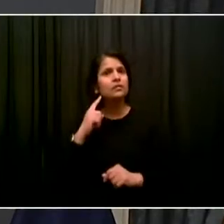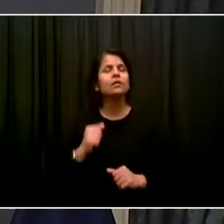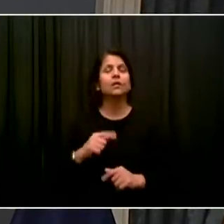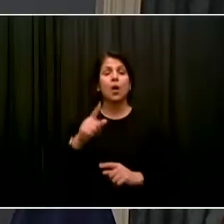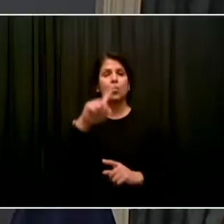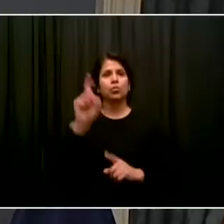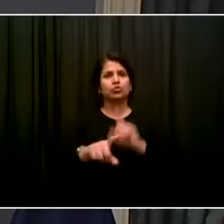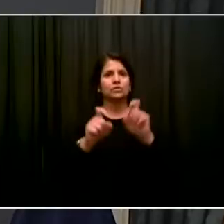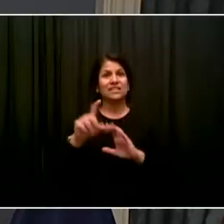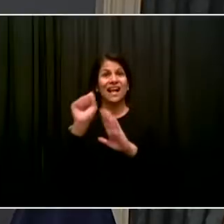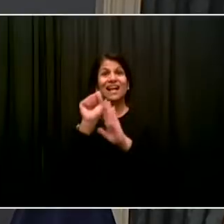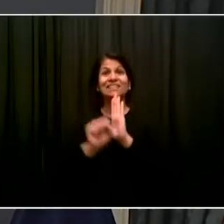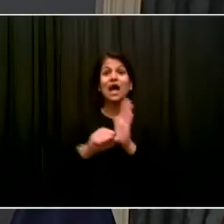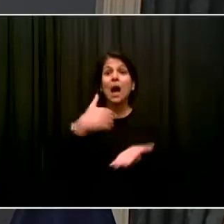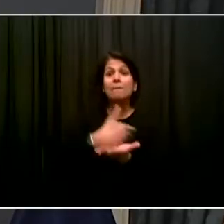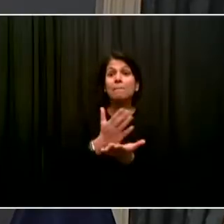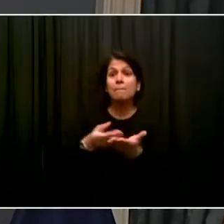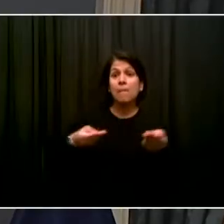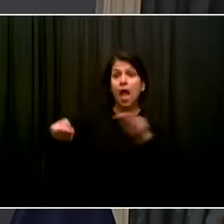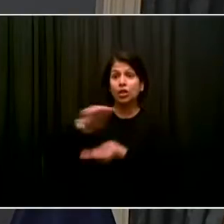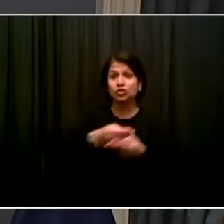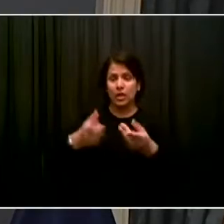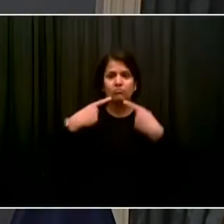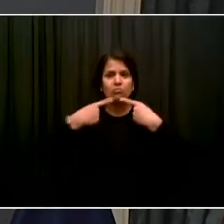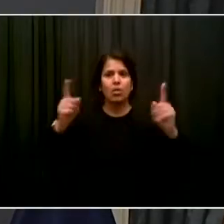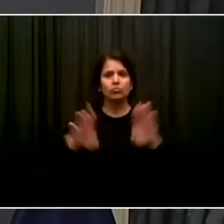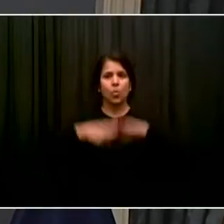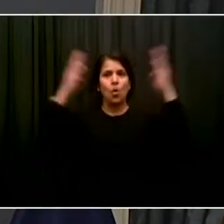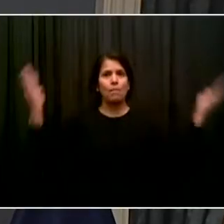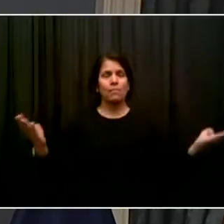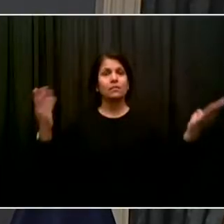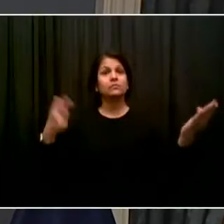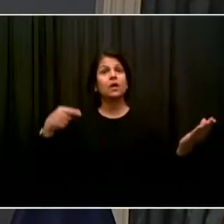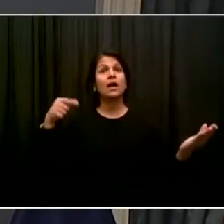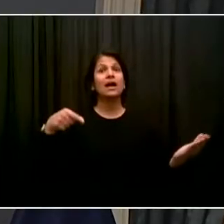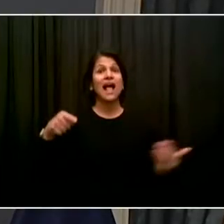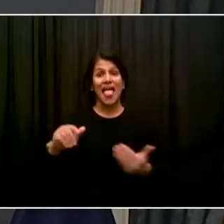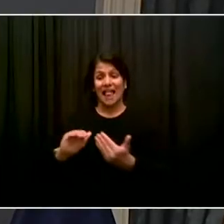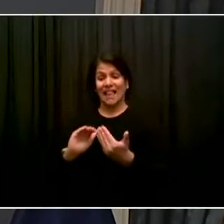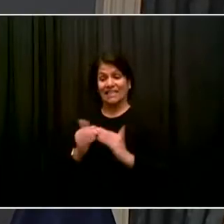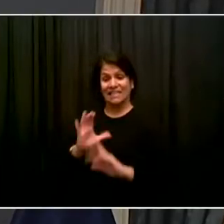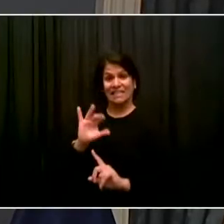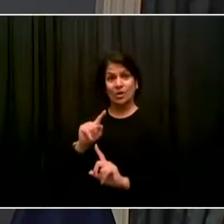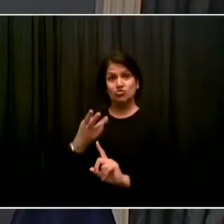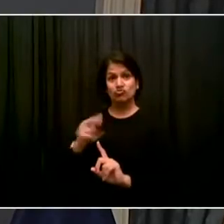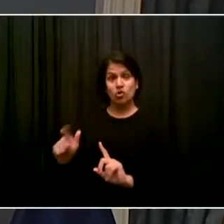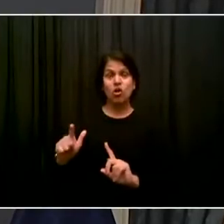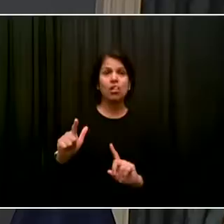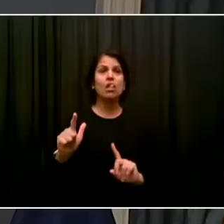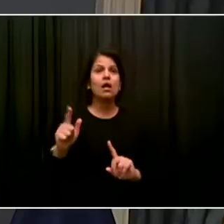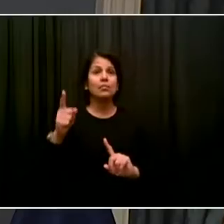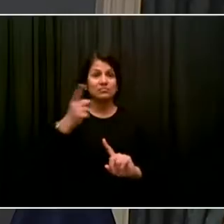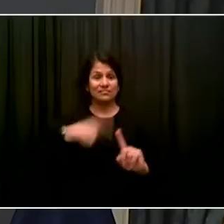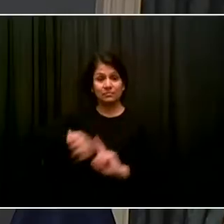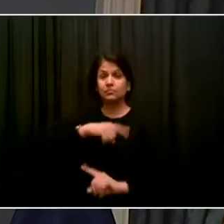YOU HEAR ME? YES, I CAN. FROM A GOOD MORNING.